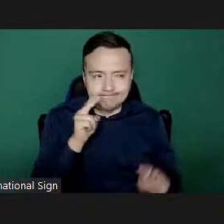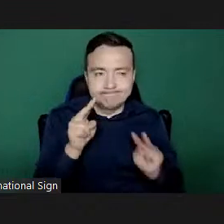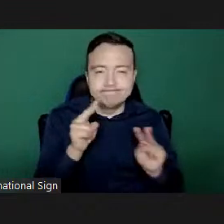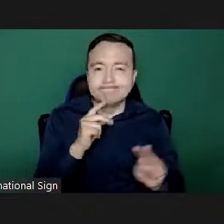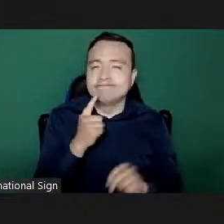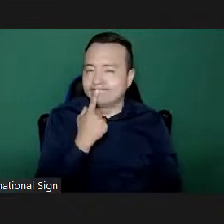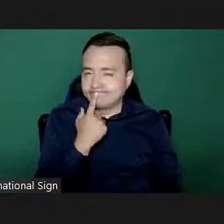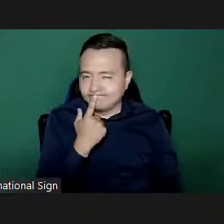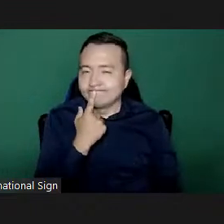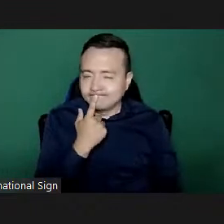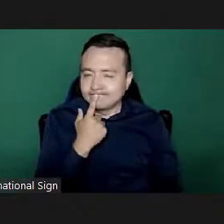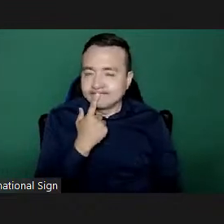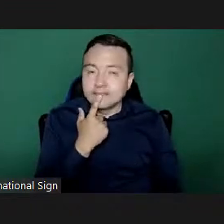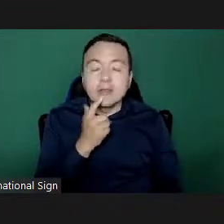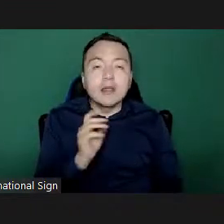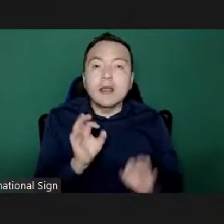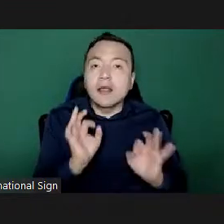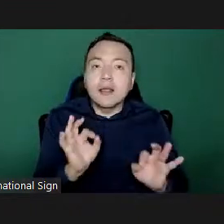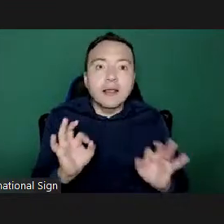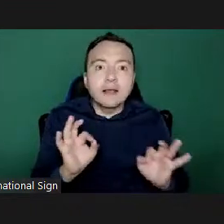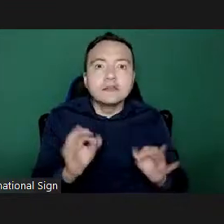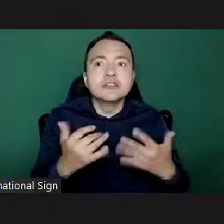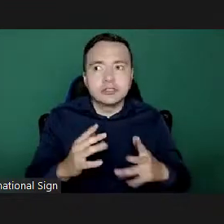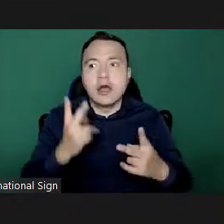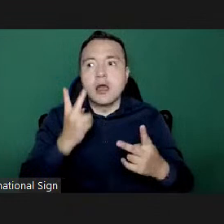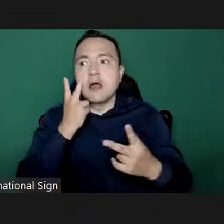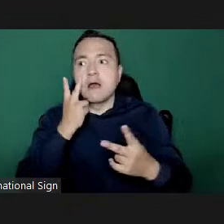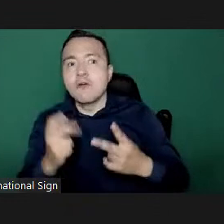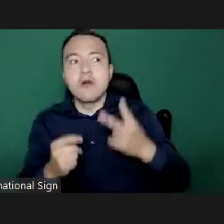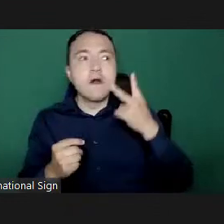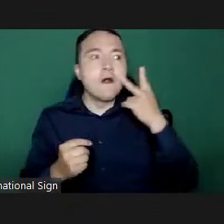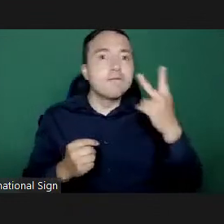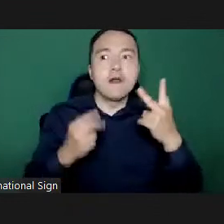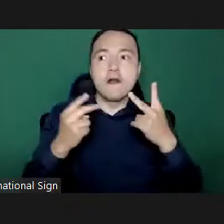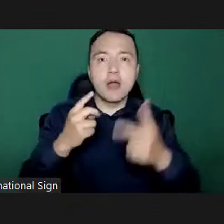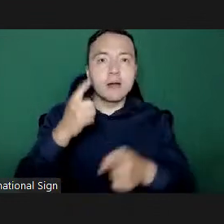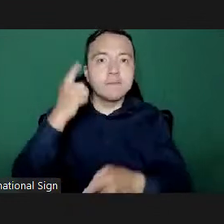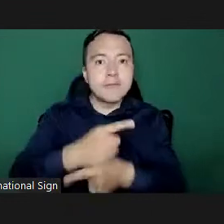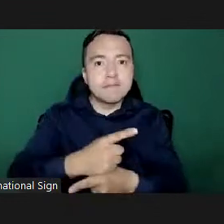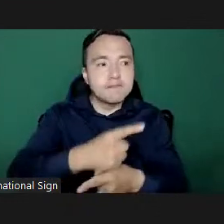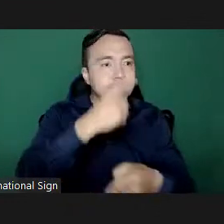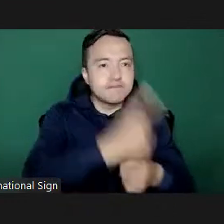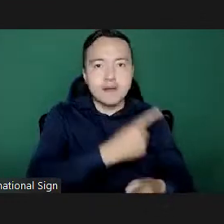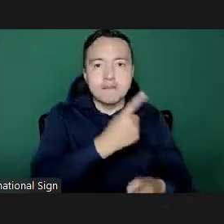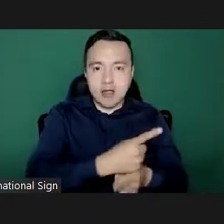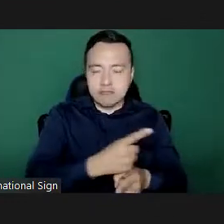Through an arrangement with the Inter-American Development Bank, a number of hospitals and health centers.